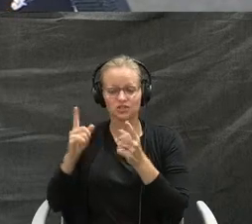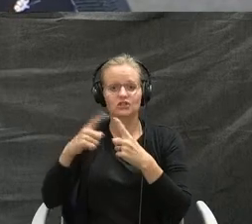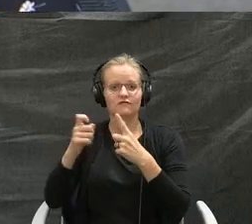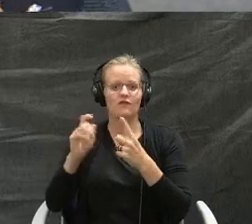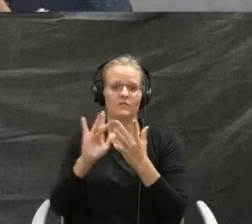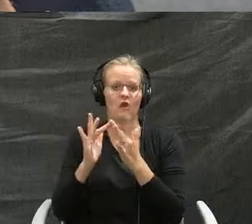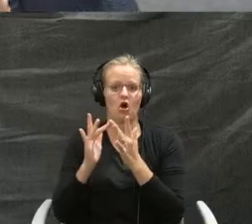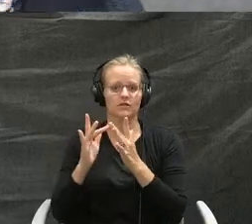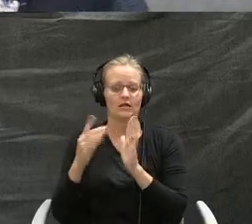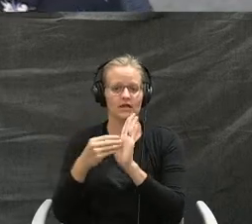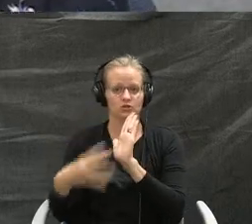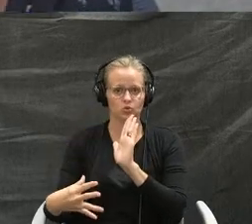or give help as needed.